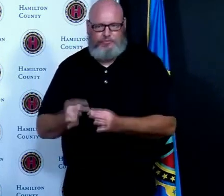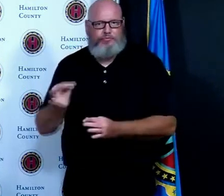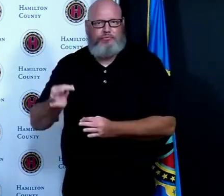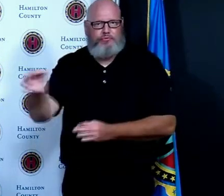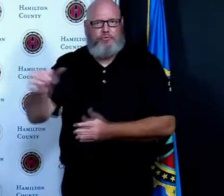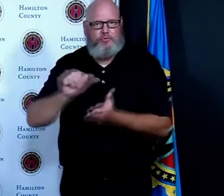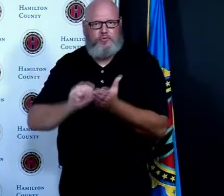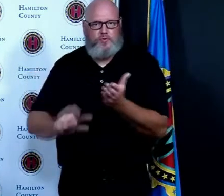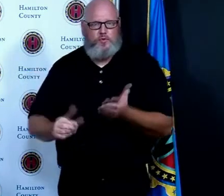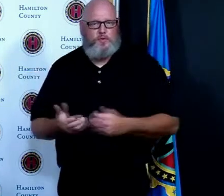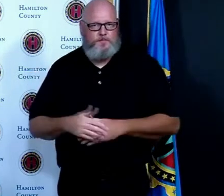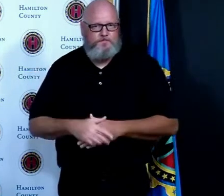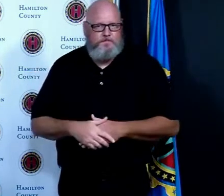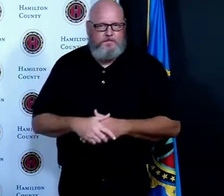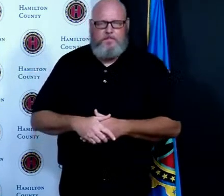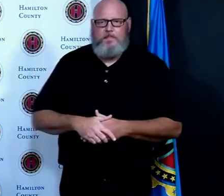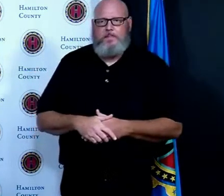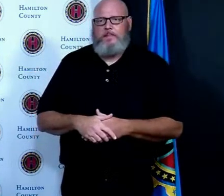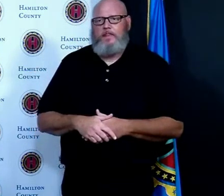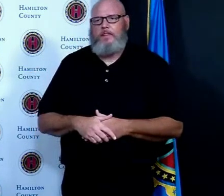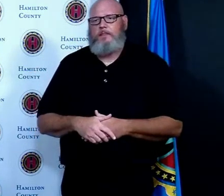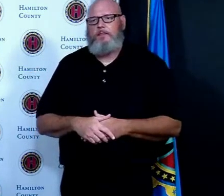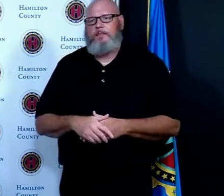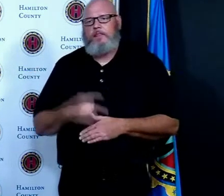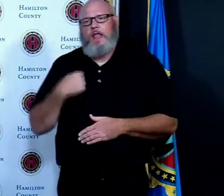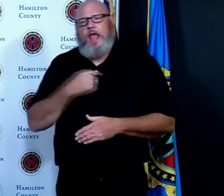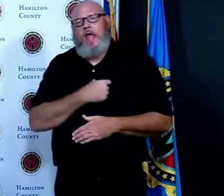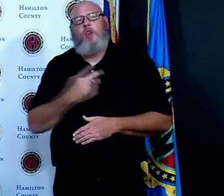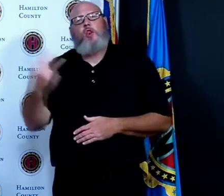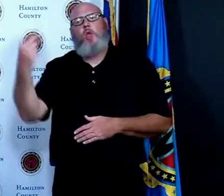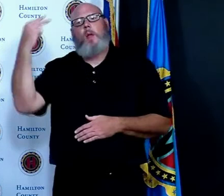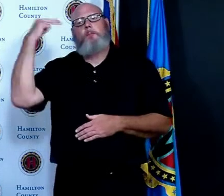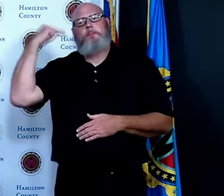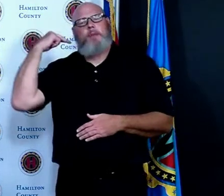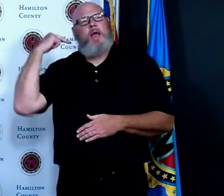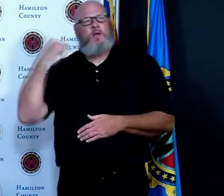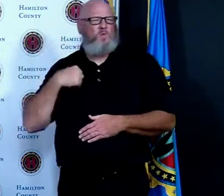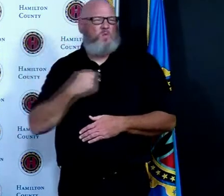that we have the resources to take care of any uptick in terms of Covid cases we also need to